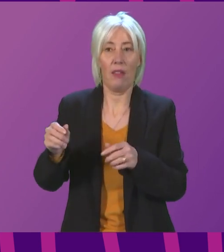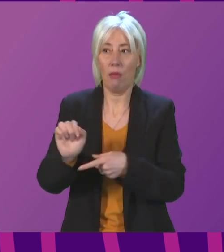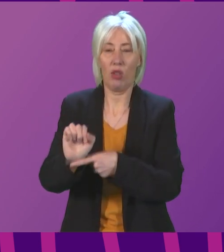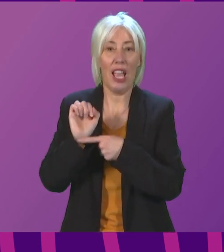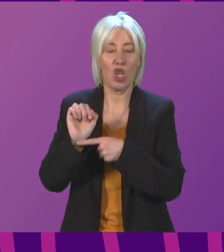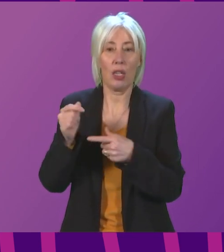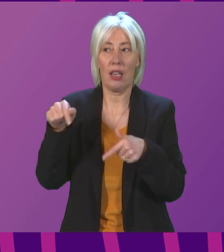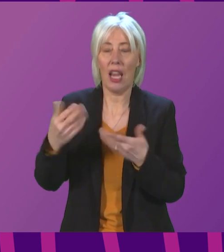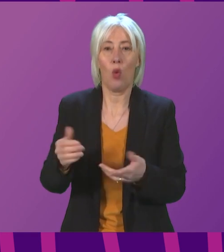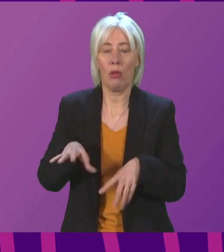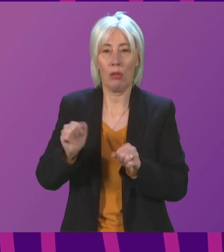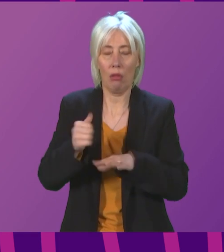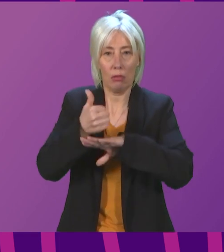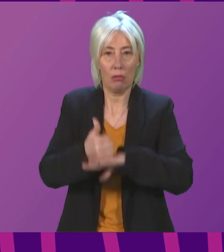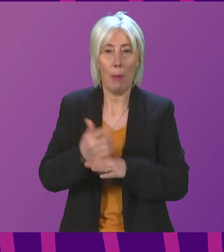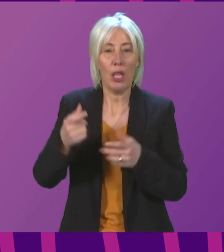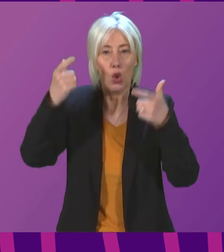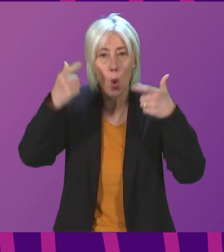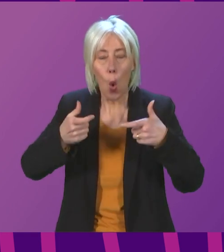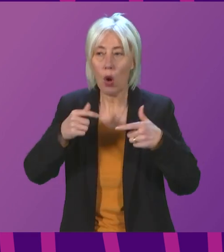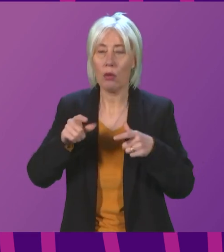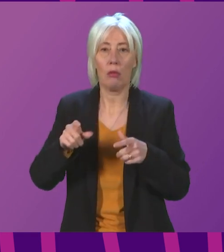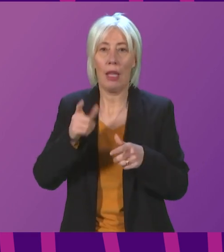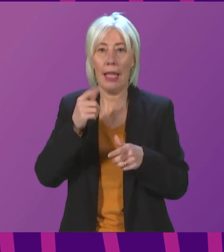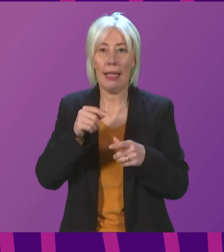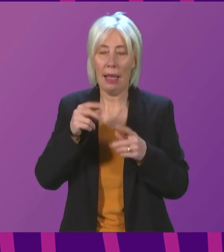Police Scotland and the courts with greater powers to investigate those who allow their